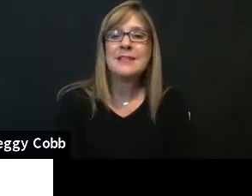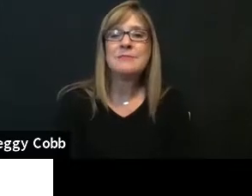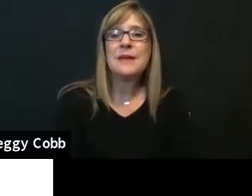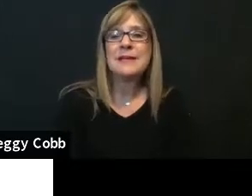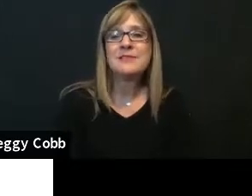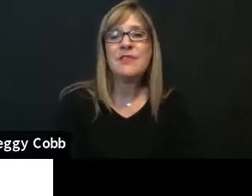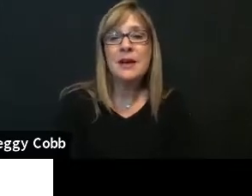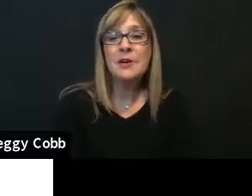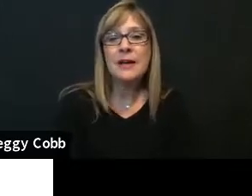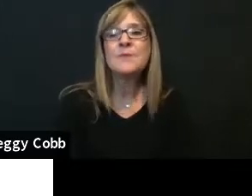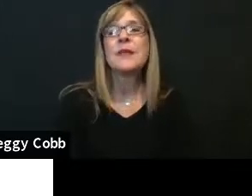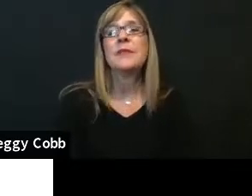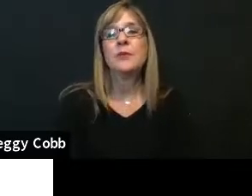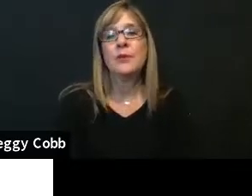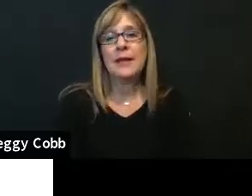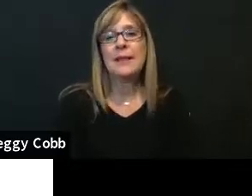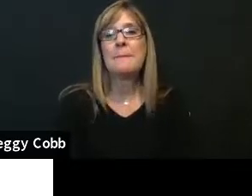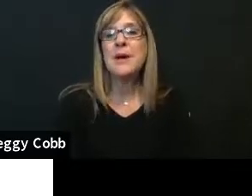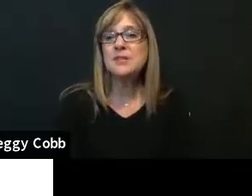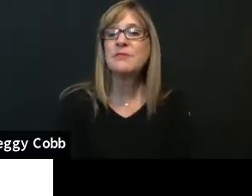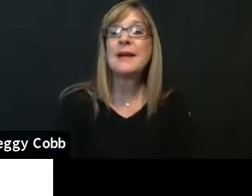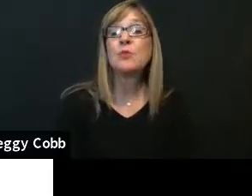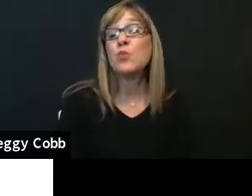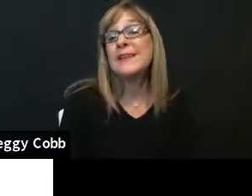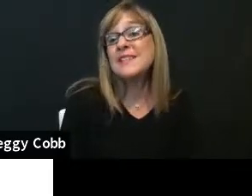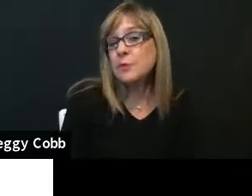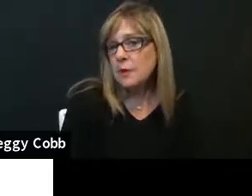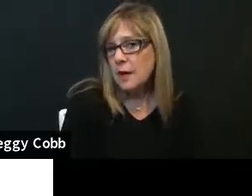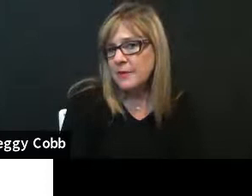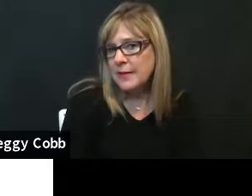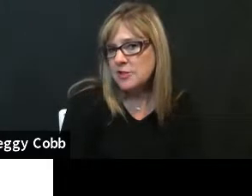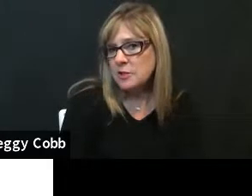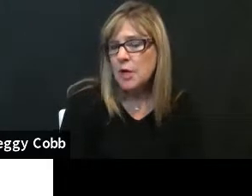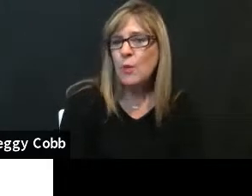The demands vary. They must provide reasonable accommodation.